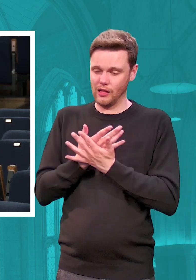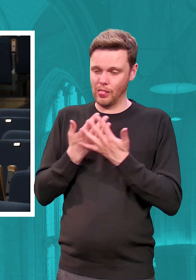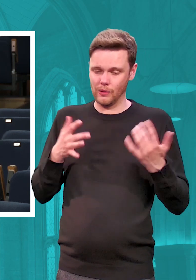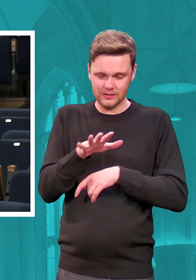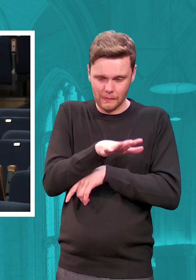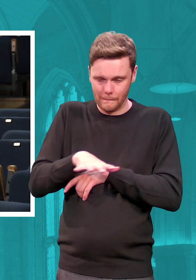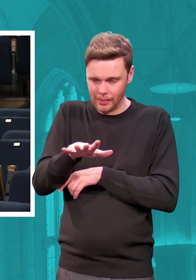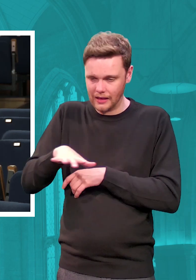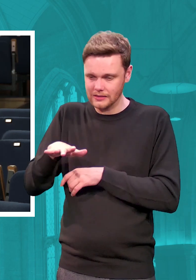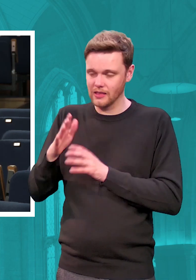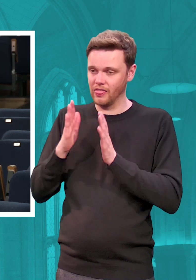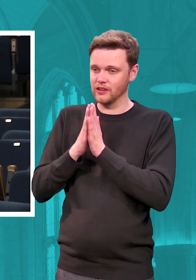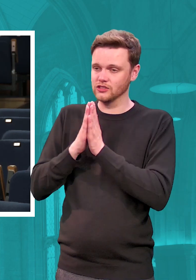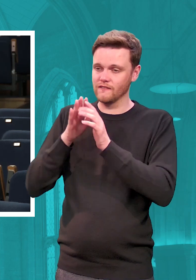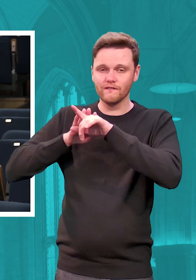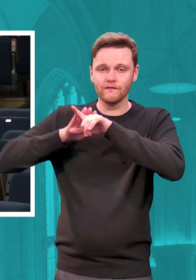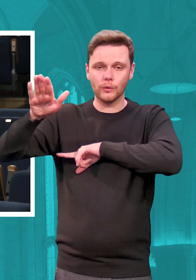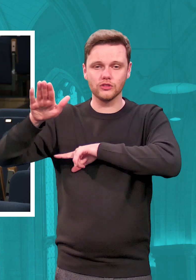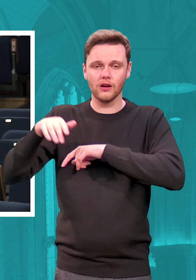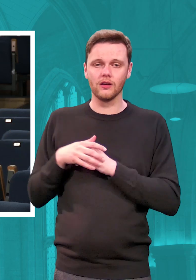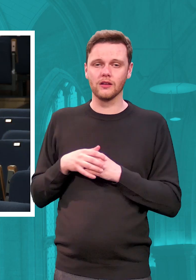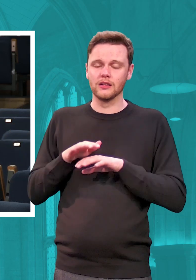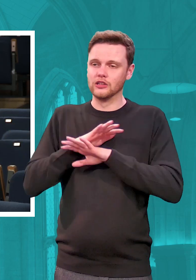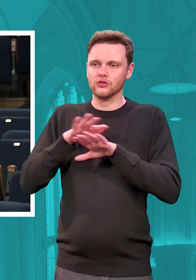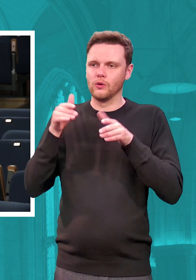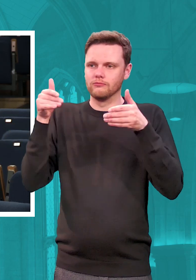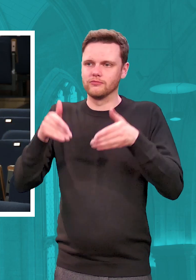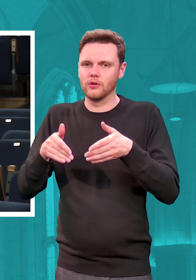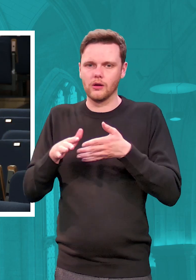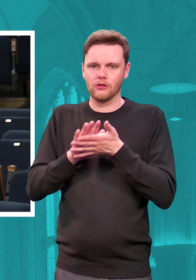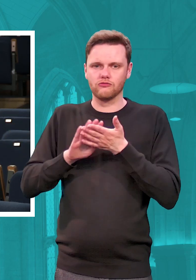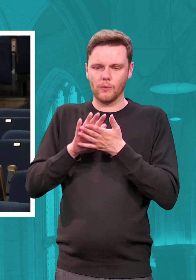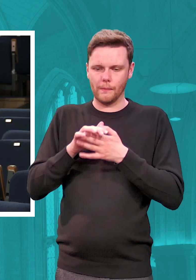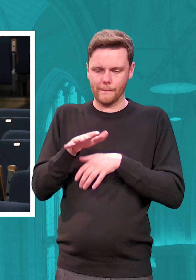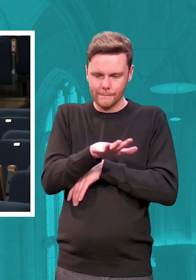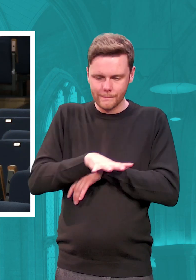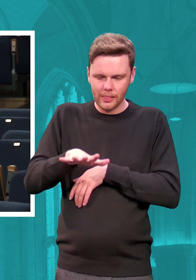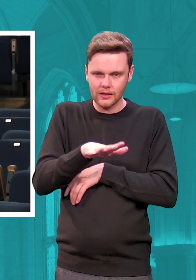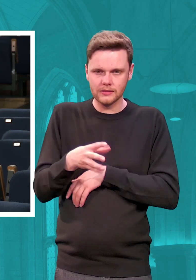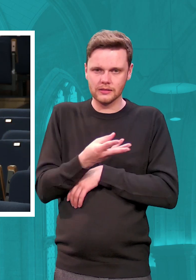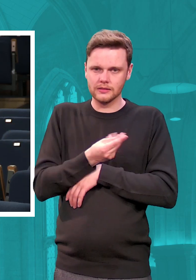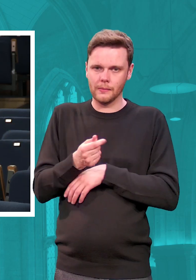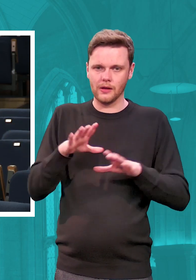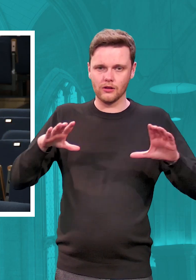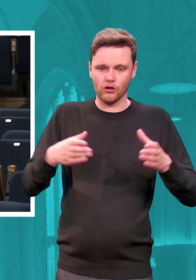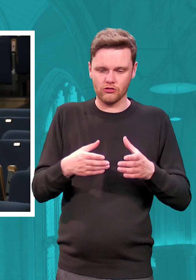of the church will not be built around the places where some of our present congregations are based.